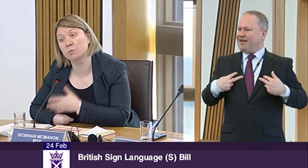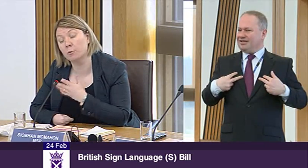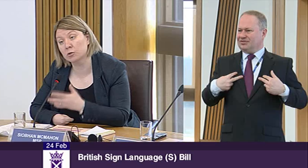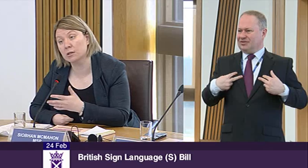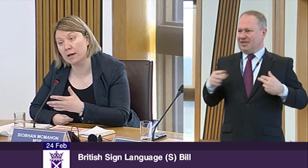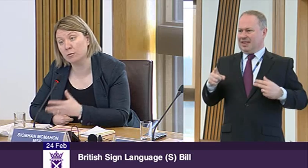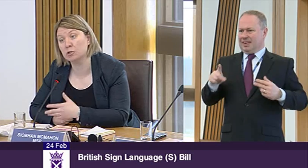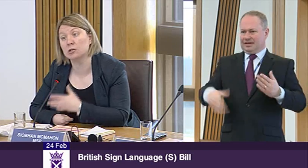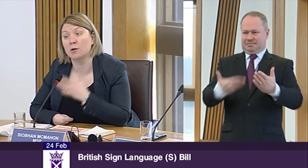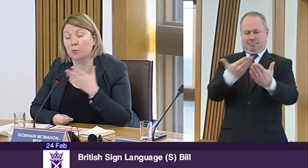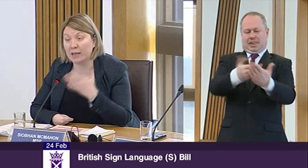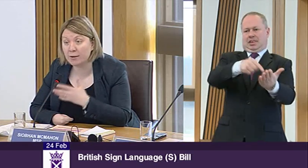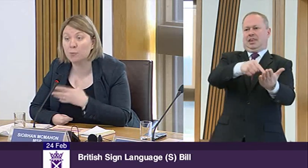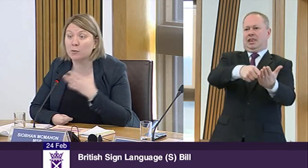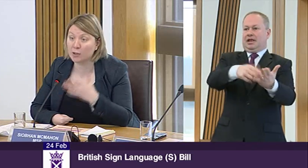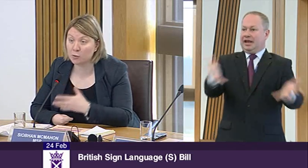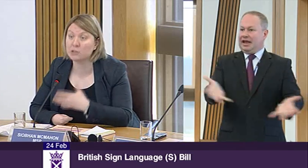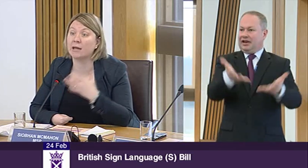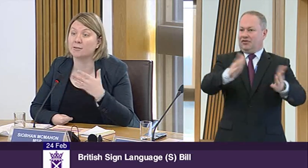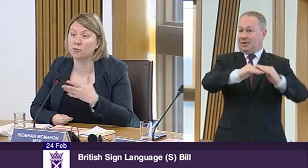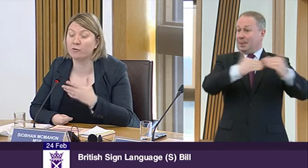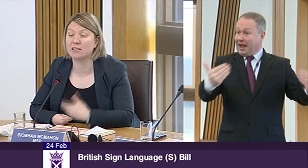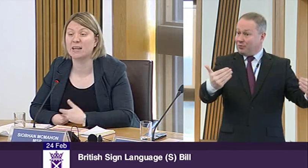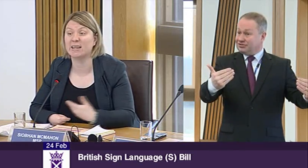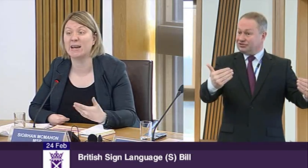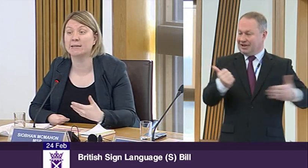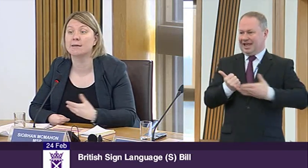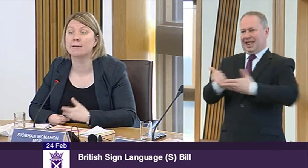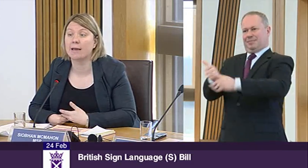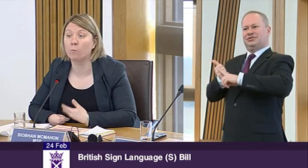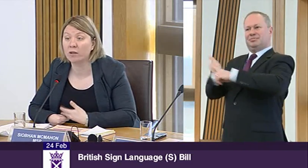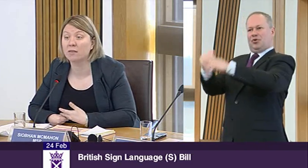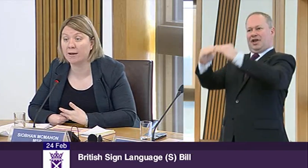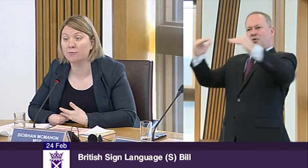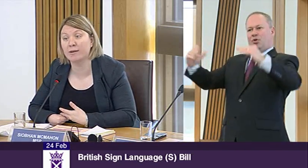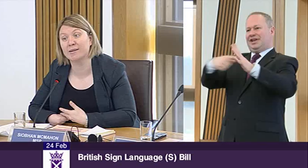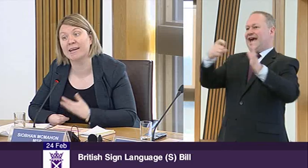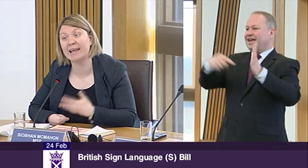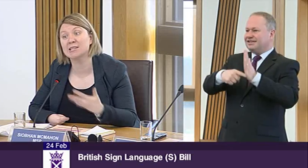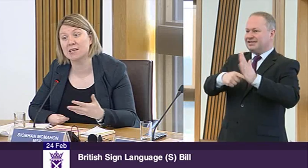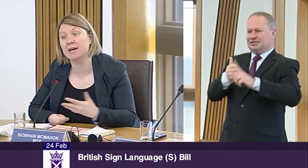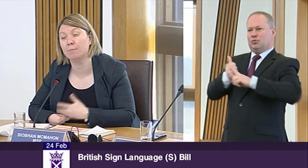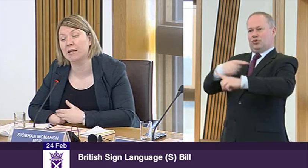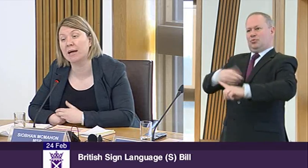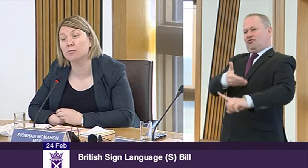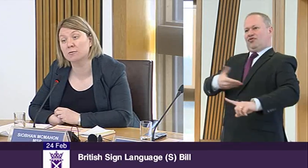Do you not see that the bill would, in promoting BSL, help with implementation of the 2010 act and the 1998 act, and would act with that legislation as an add-on rather than acting